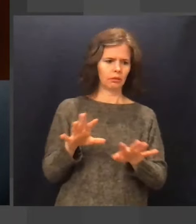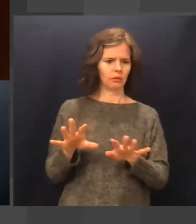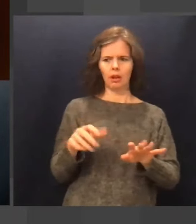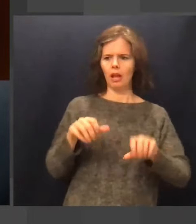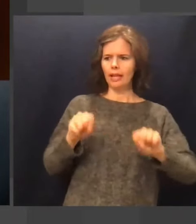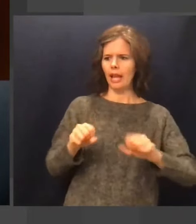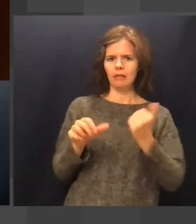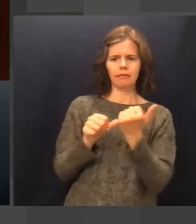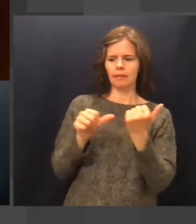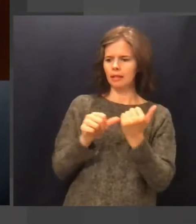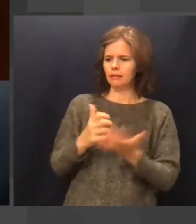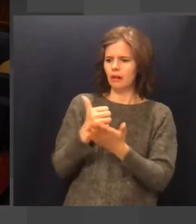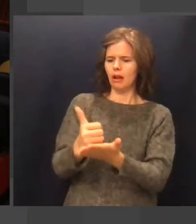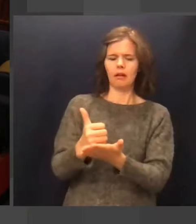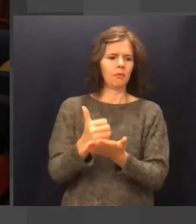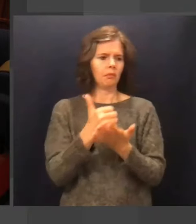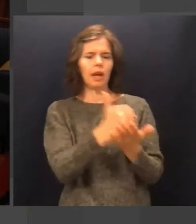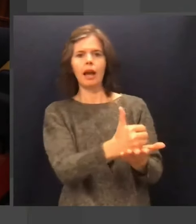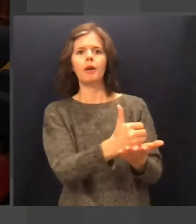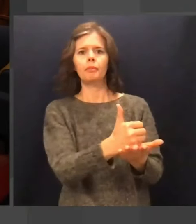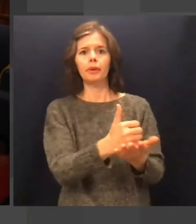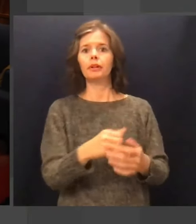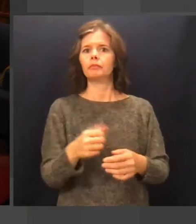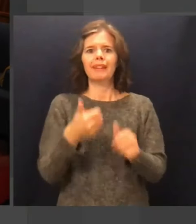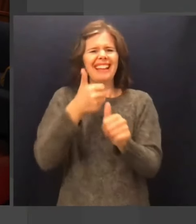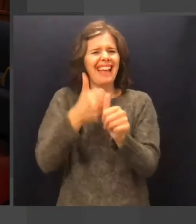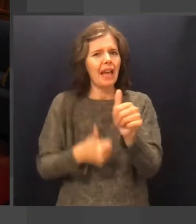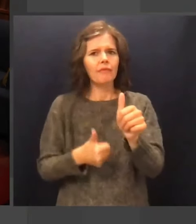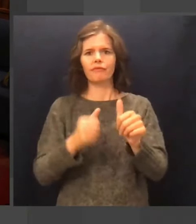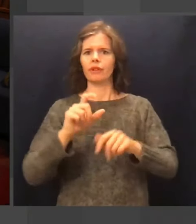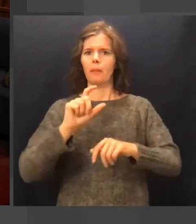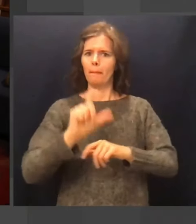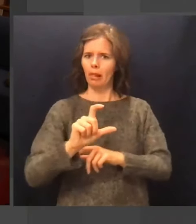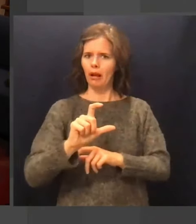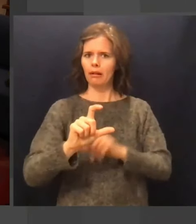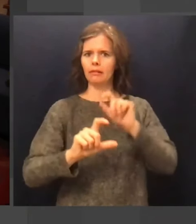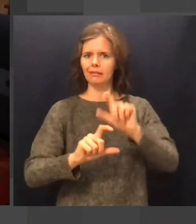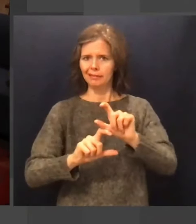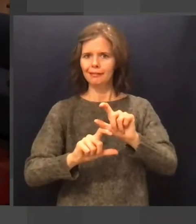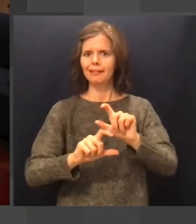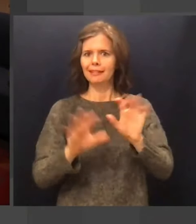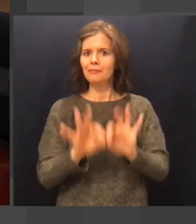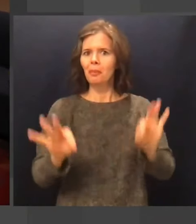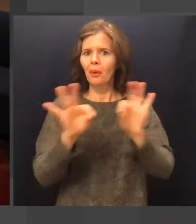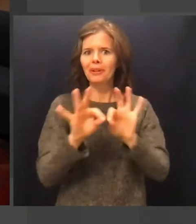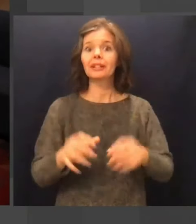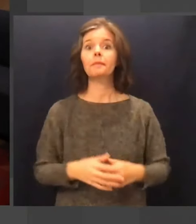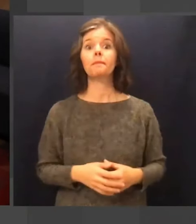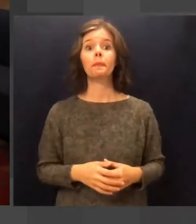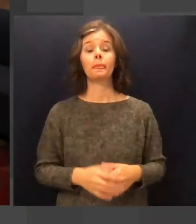CAN HELP YOU AND EVERY BLOCK